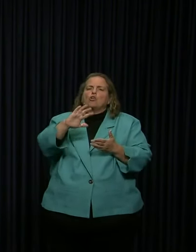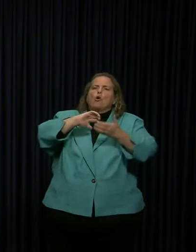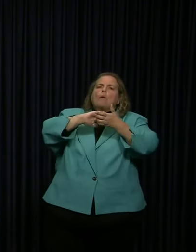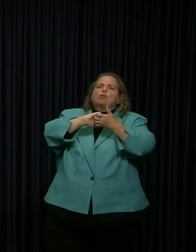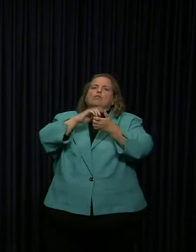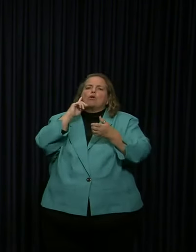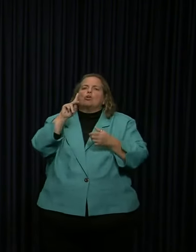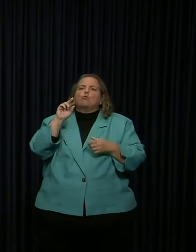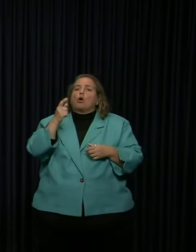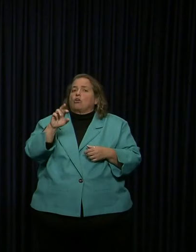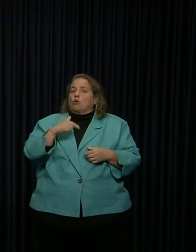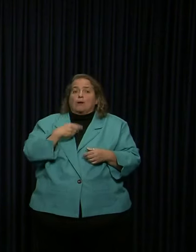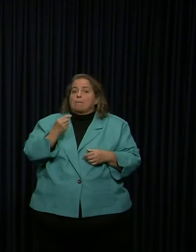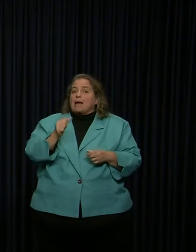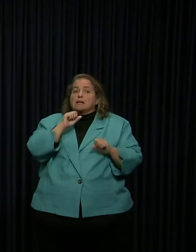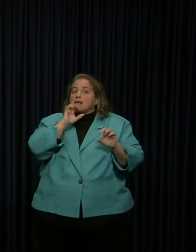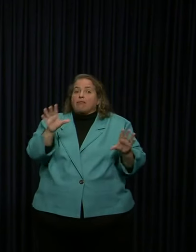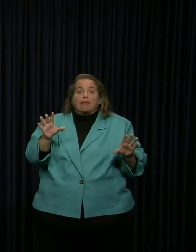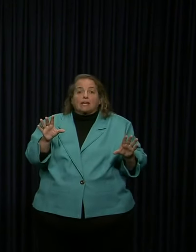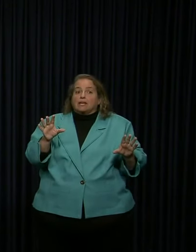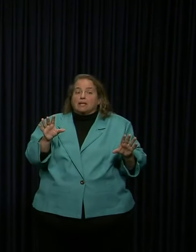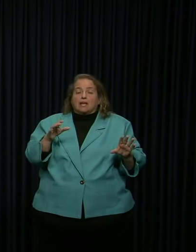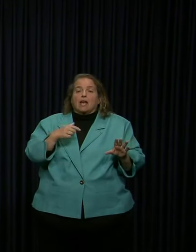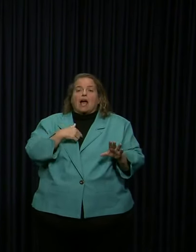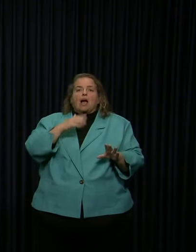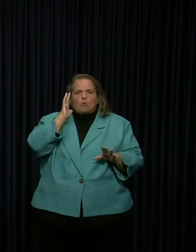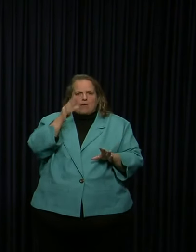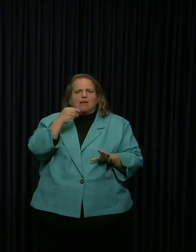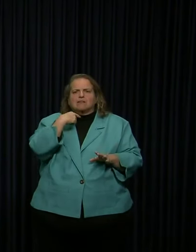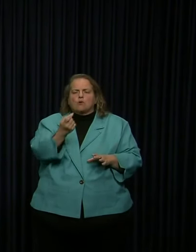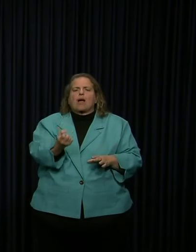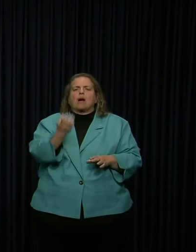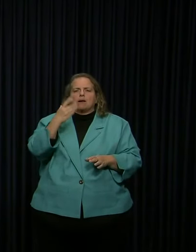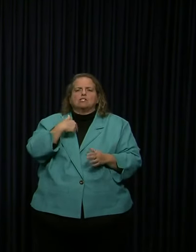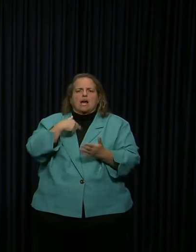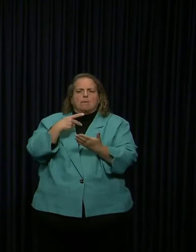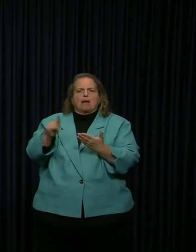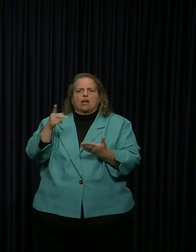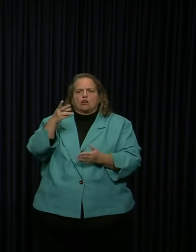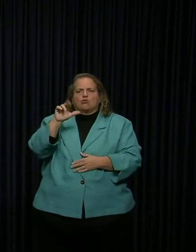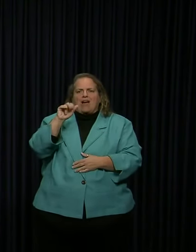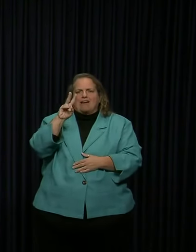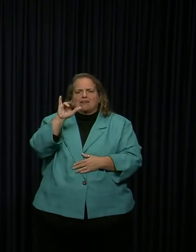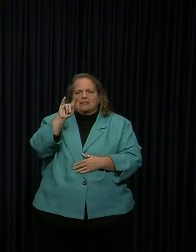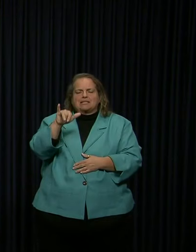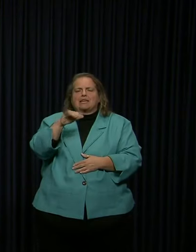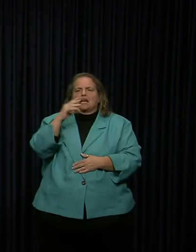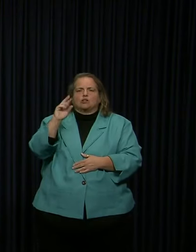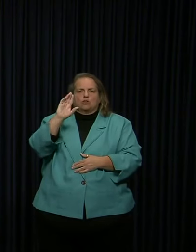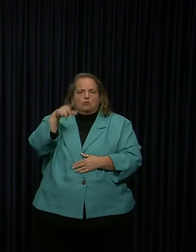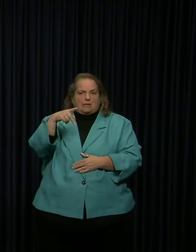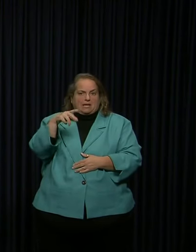WON'T START UNTIL WEDNESDAY. I SHOULD HAVE DONE THIS EARLIER. I MEANT TO, BUT I MAKE MISTAKES,